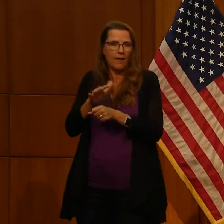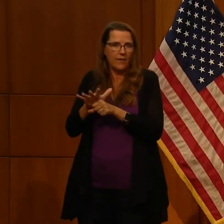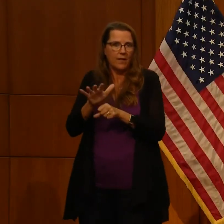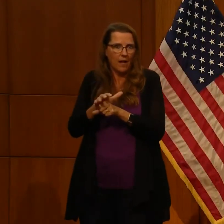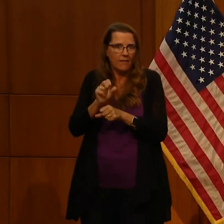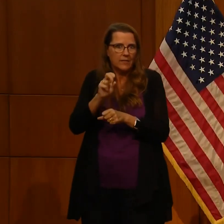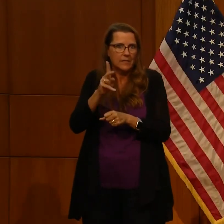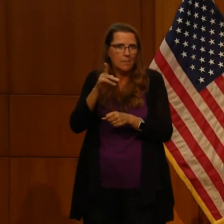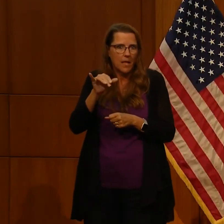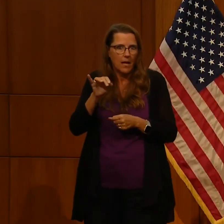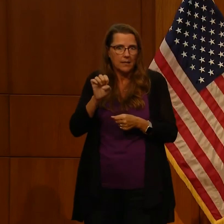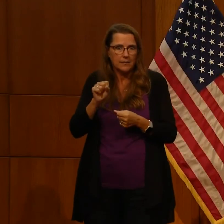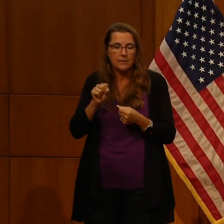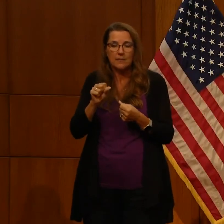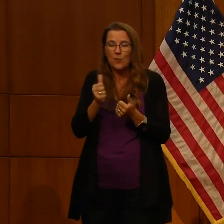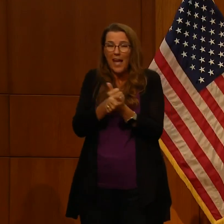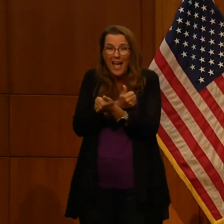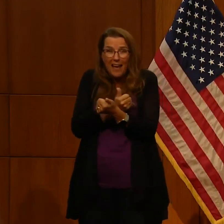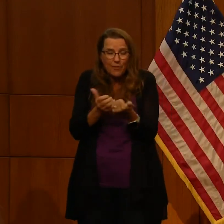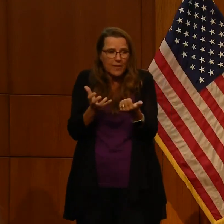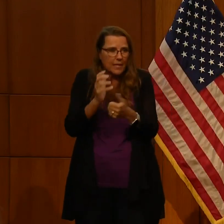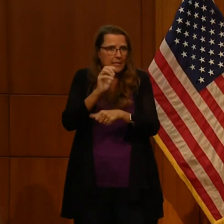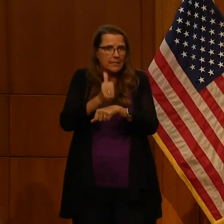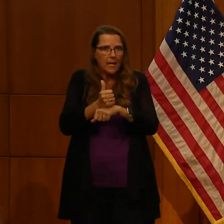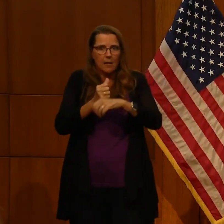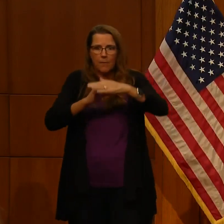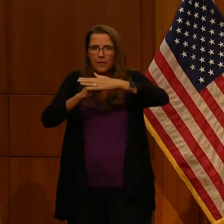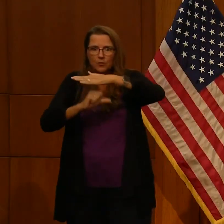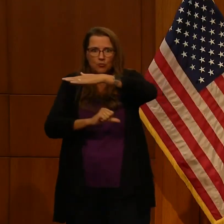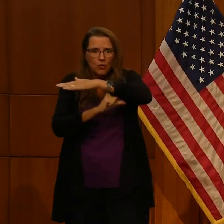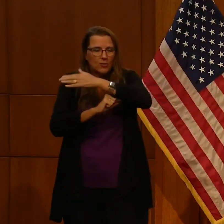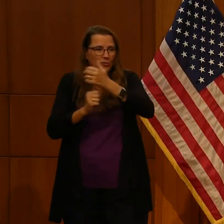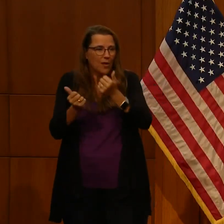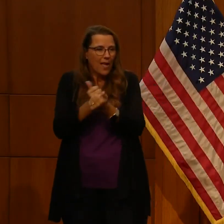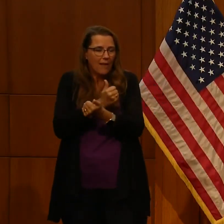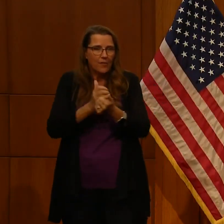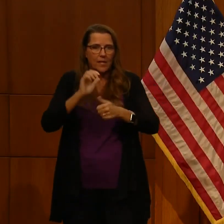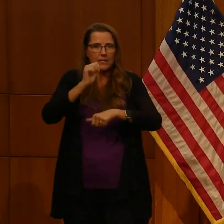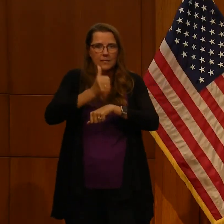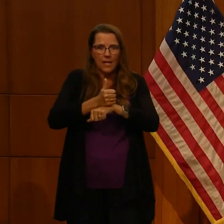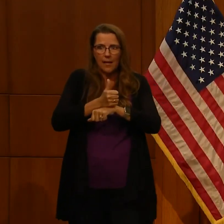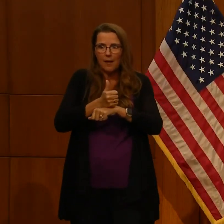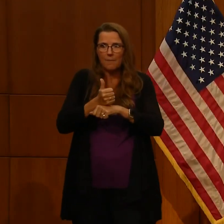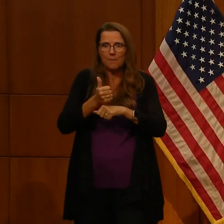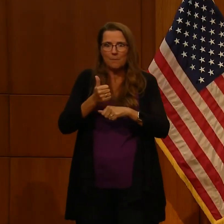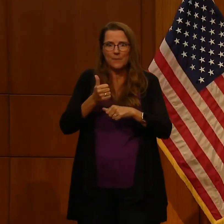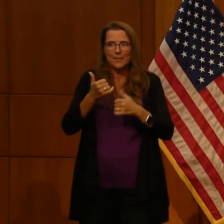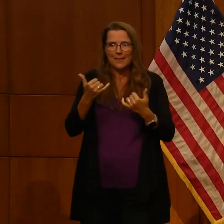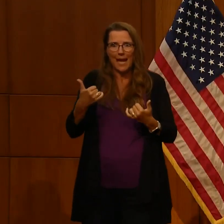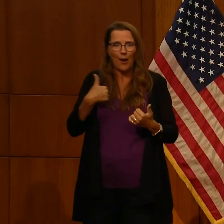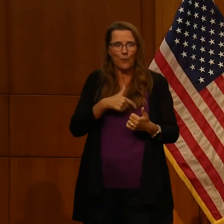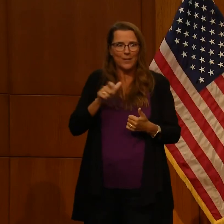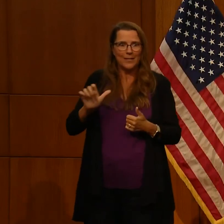THEY WILL WE HAVE THE. THE SUPPLY. SO ALL OF THAT'S IN PLACE, THE INFRASTRUCTURE AND